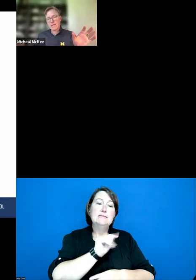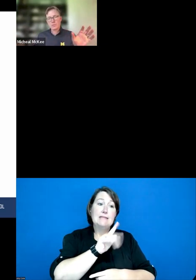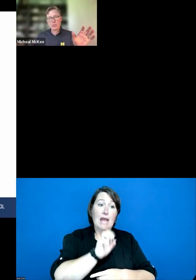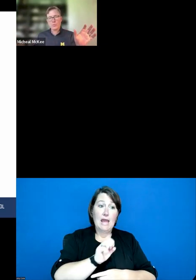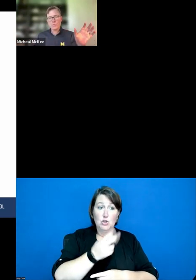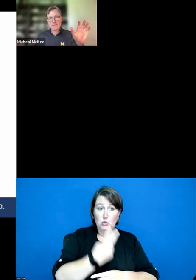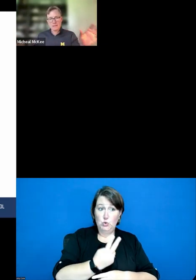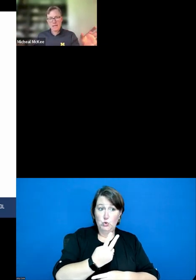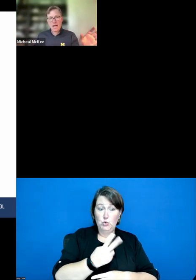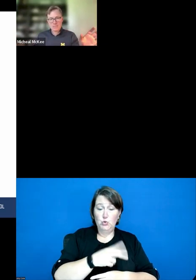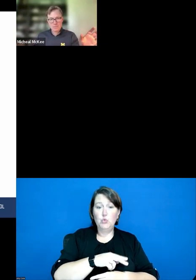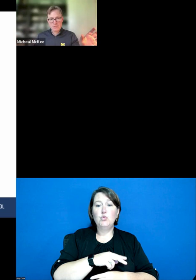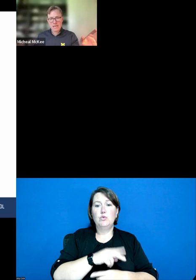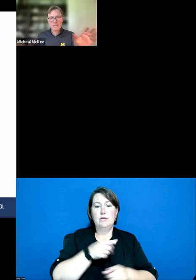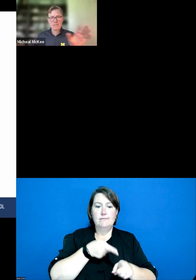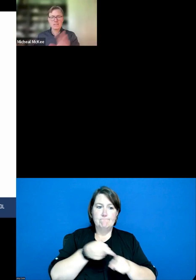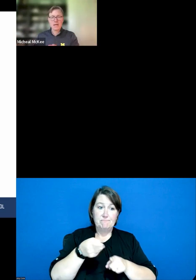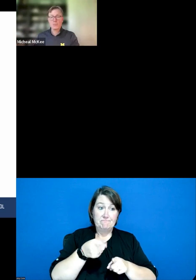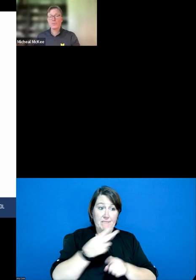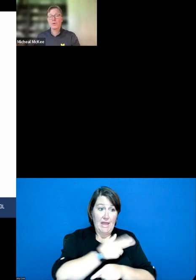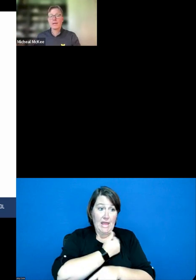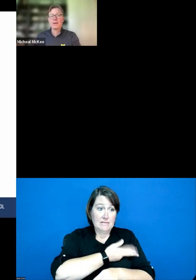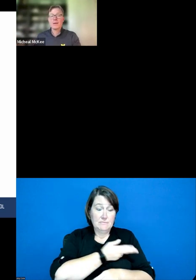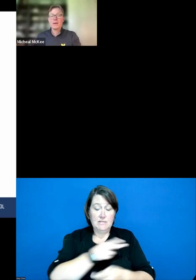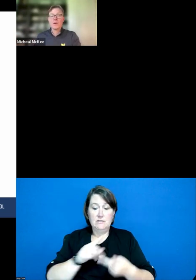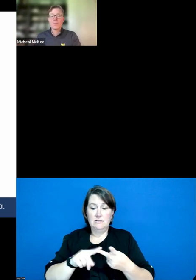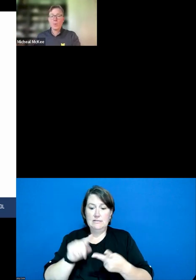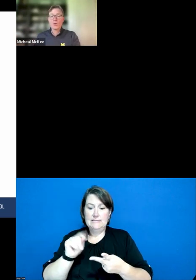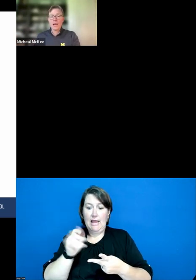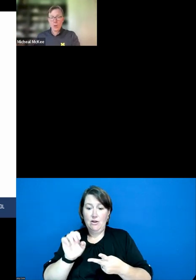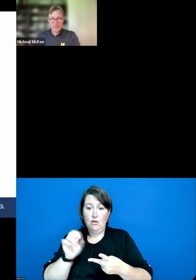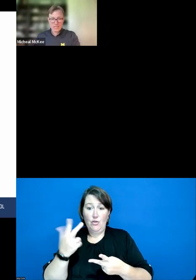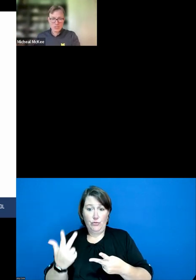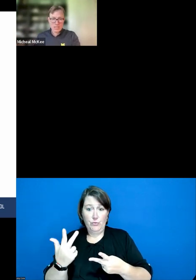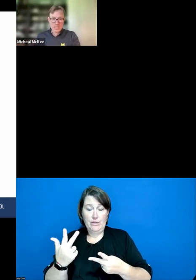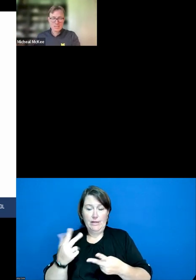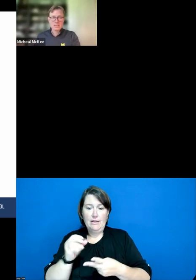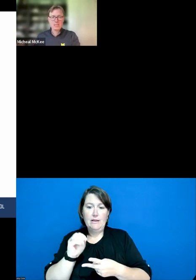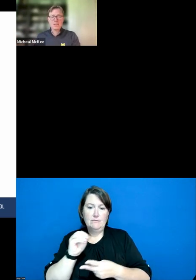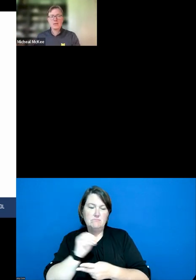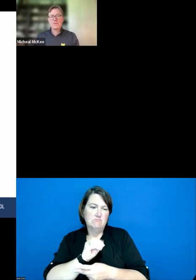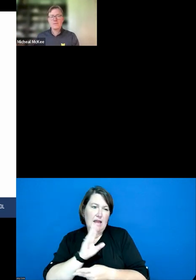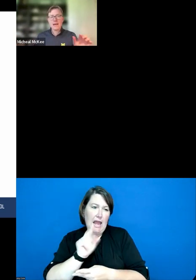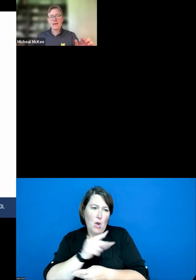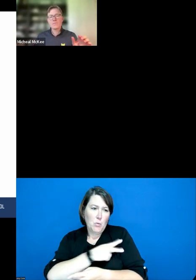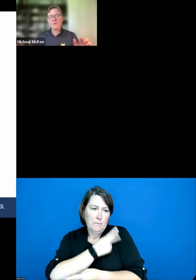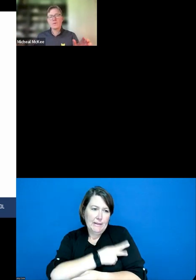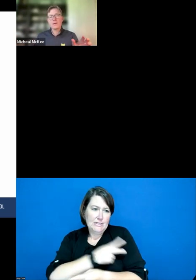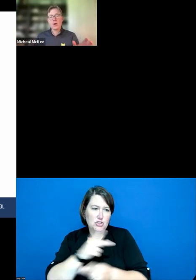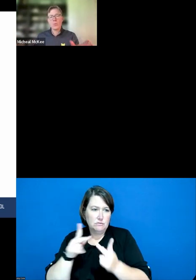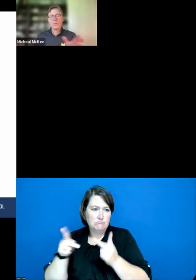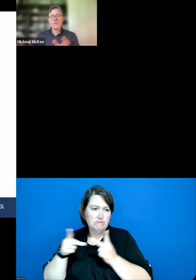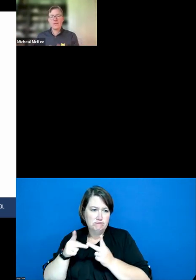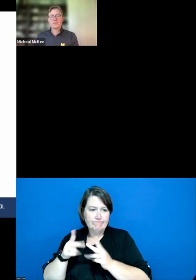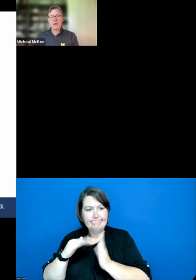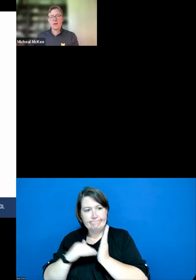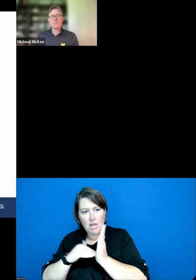Title two, mainly in the hospital settings and Title three or more outpatient settings. That really opened things up.